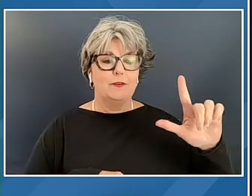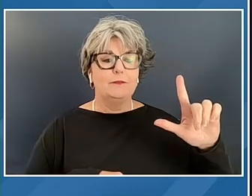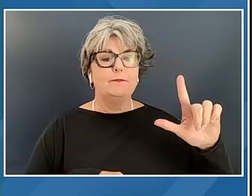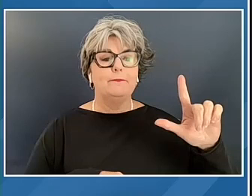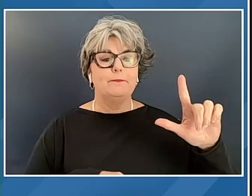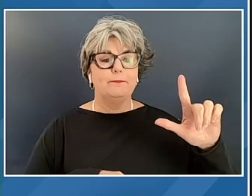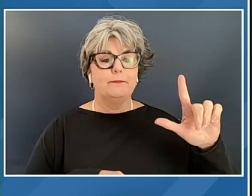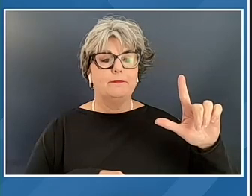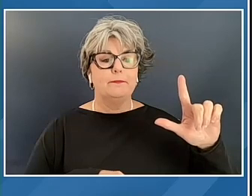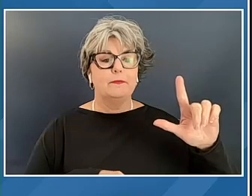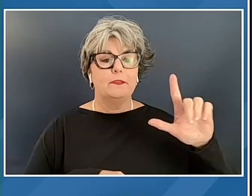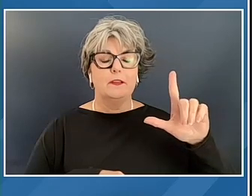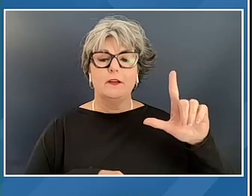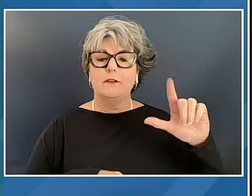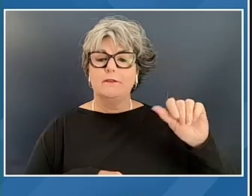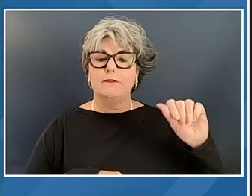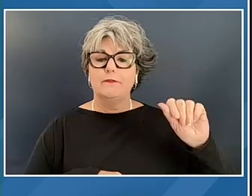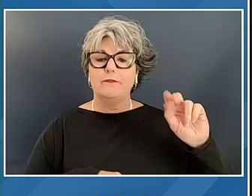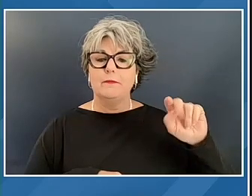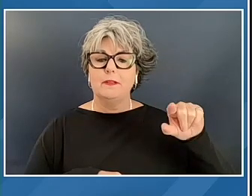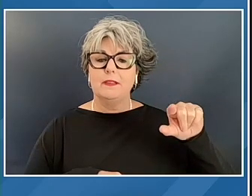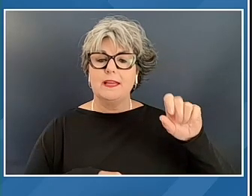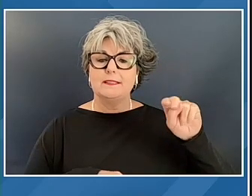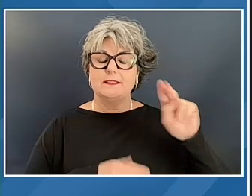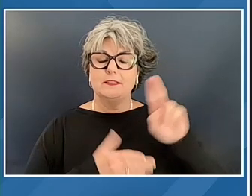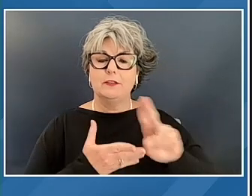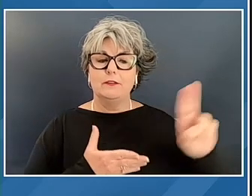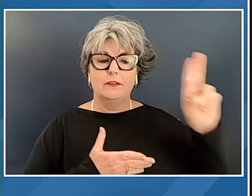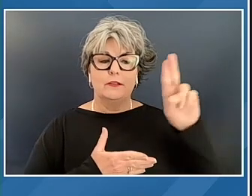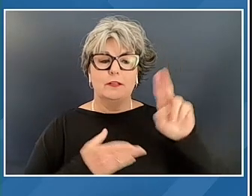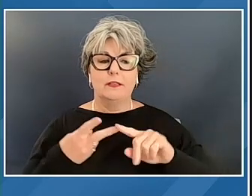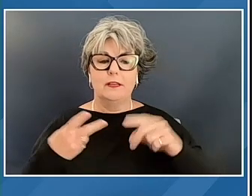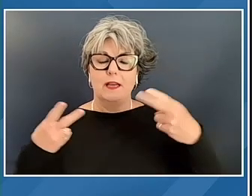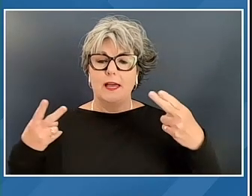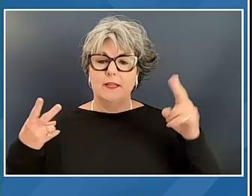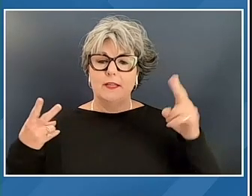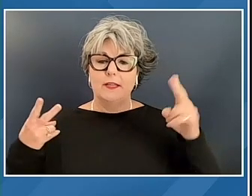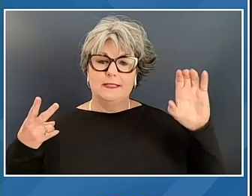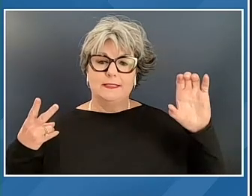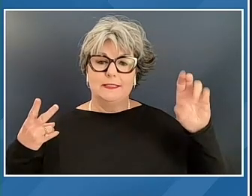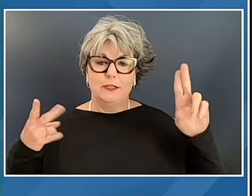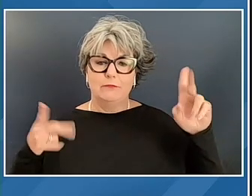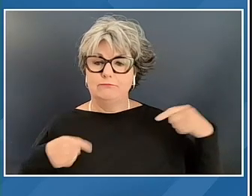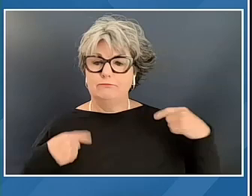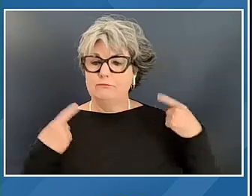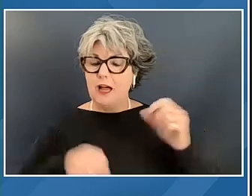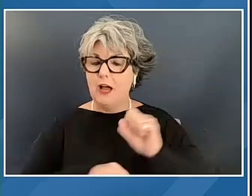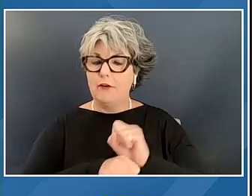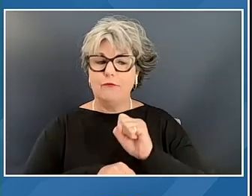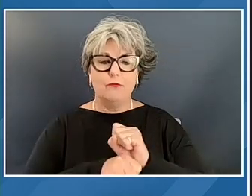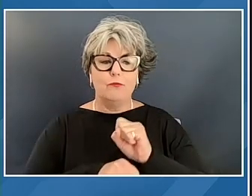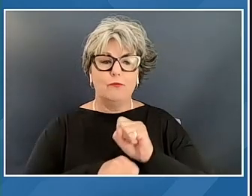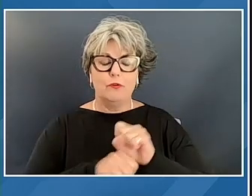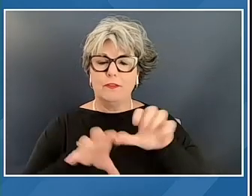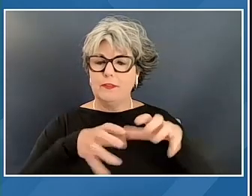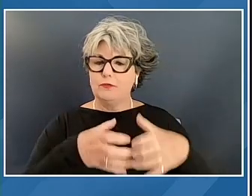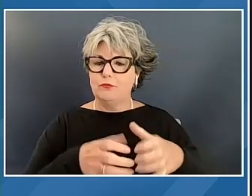University to HBCU, and I have worked with the Vera Group on Second Chance Pell since